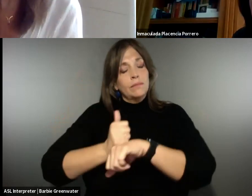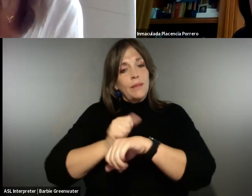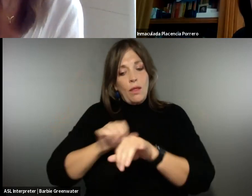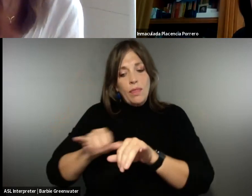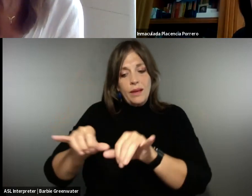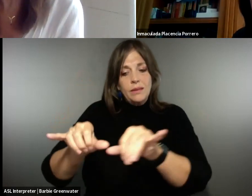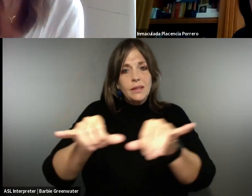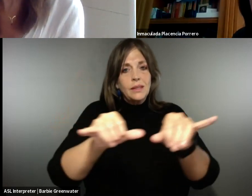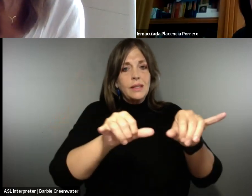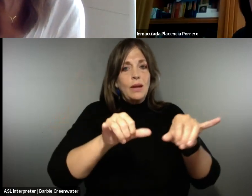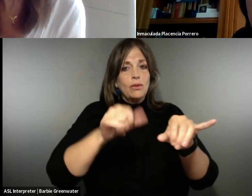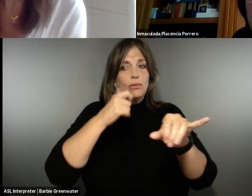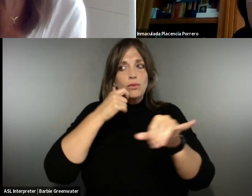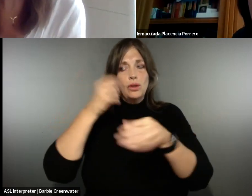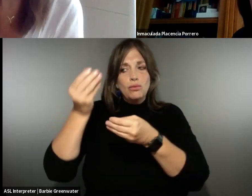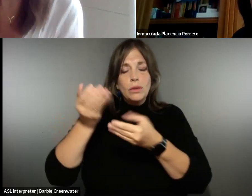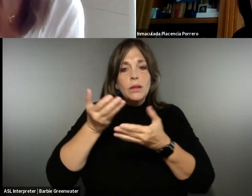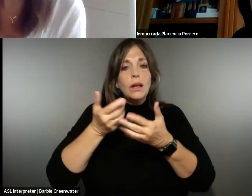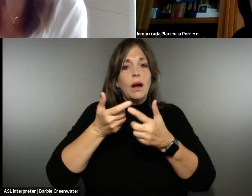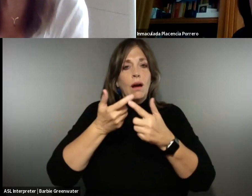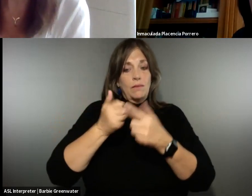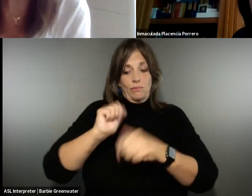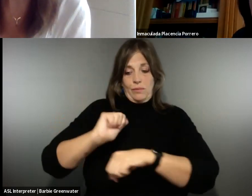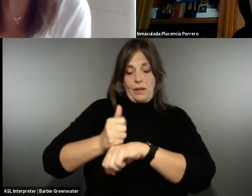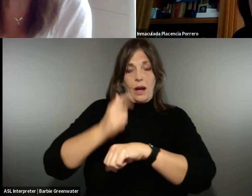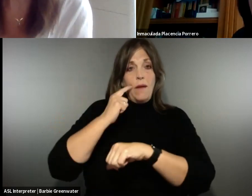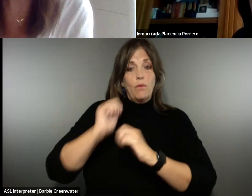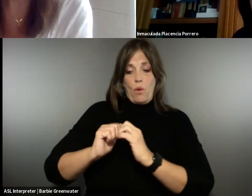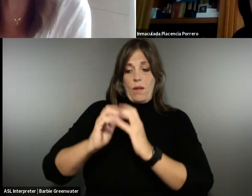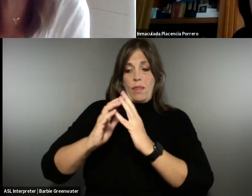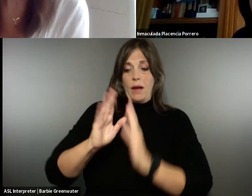an open discussion. Of course, we have in mind the